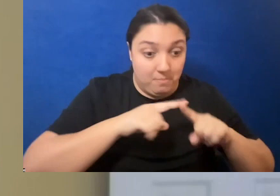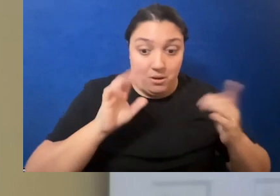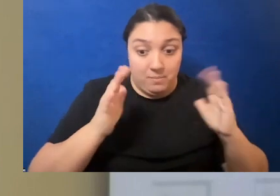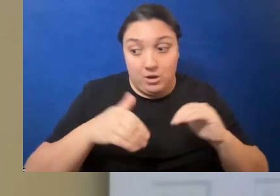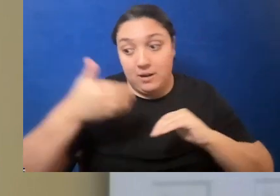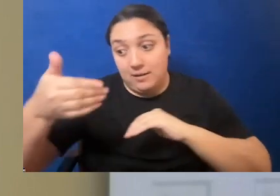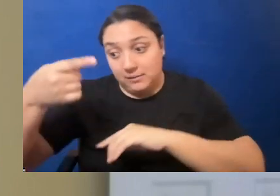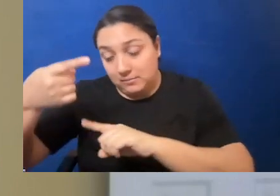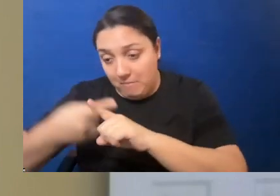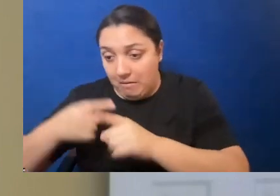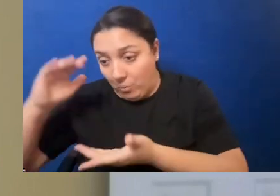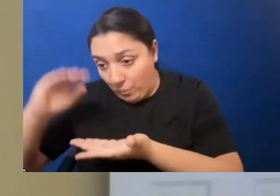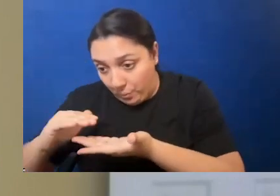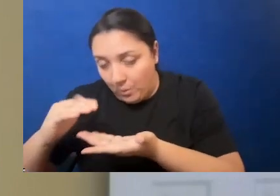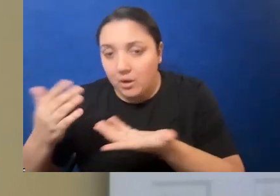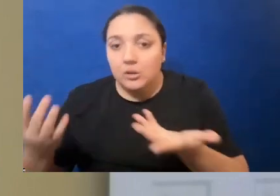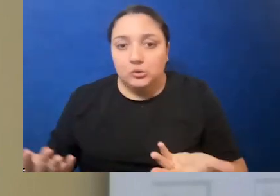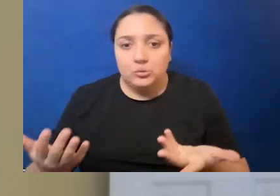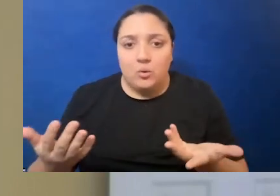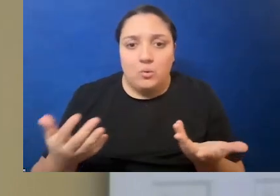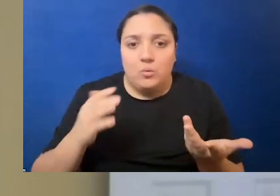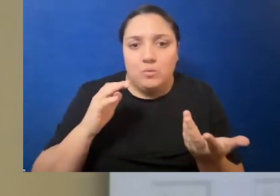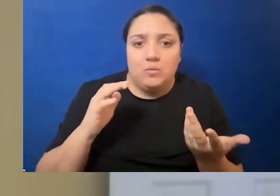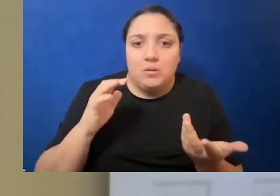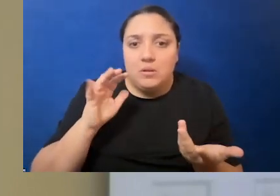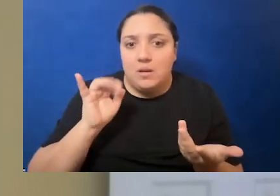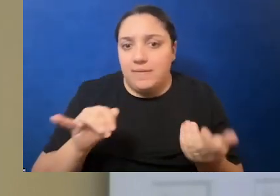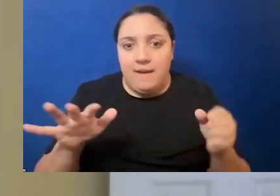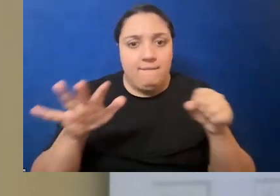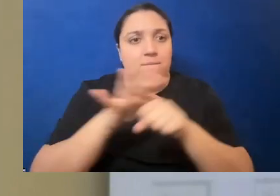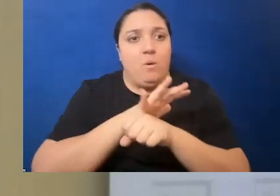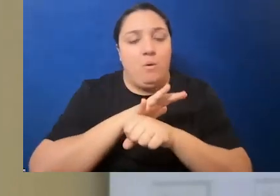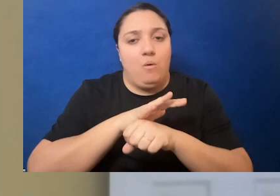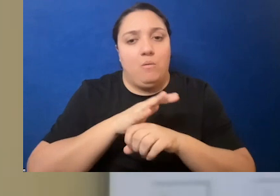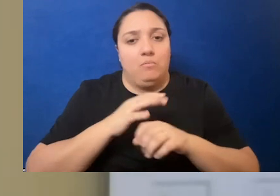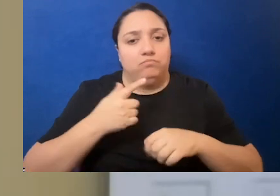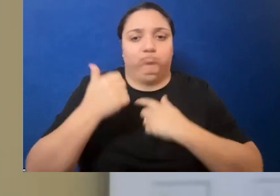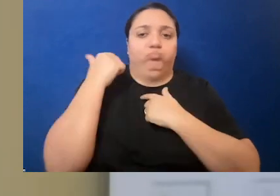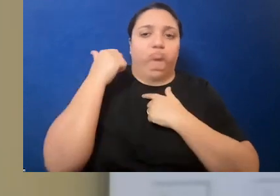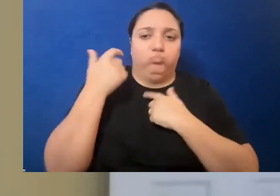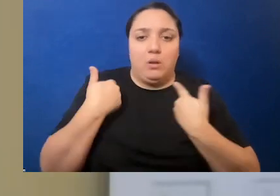THAN NEXT MONTH AND THERE ARE REASONING FOR THAT. SO THIS WHOLESALE REFUSAL TO GO